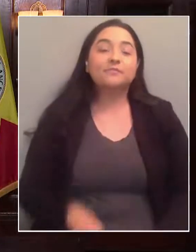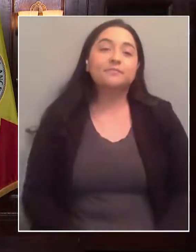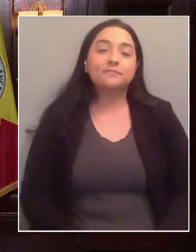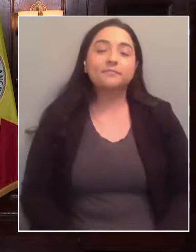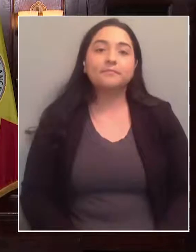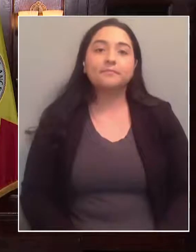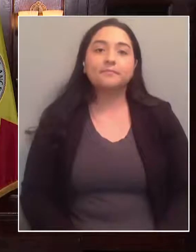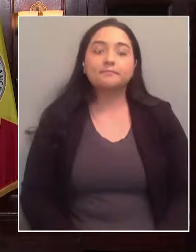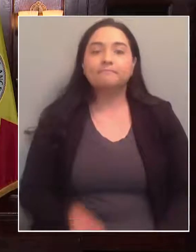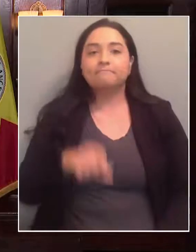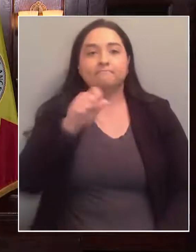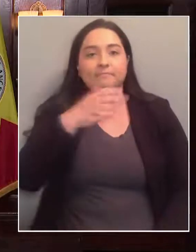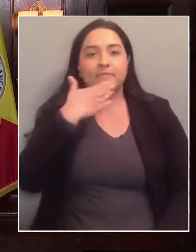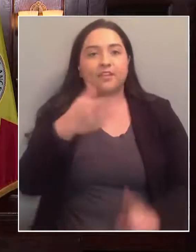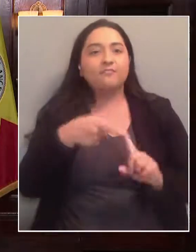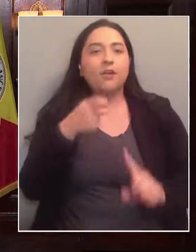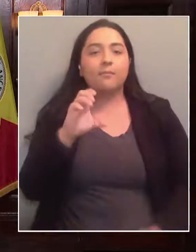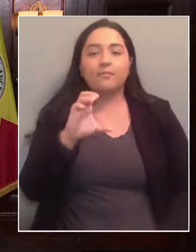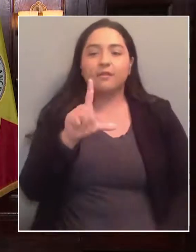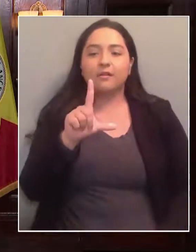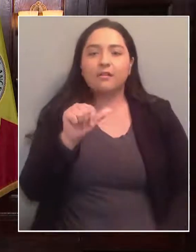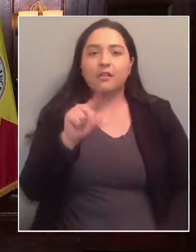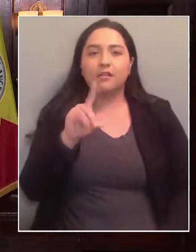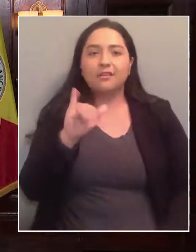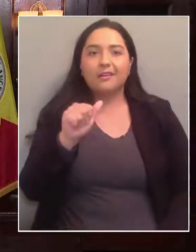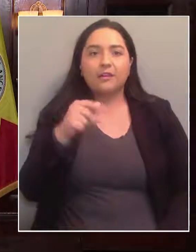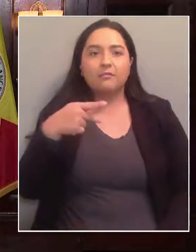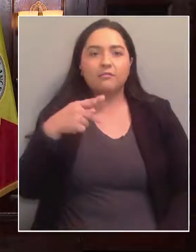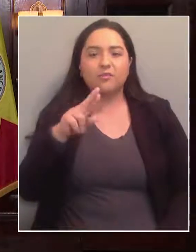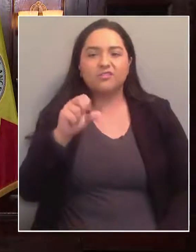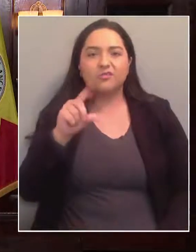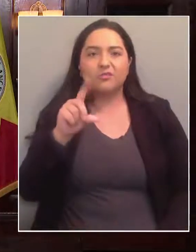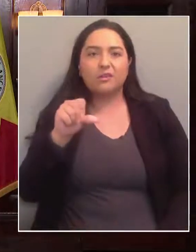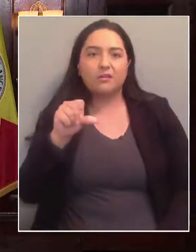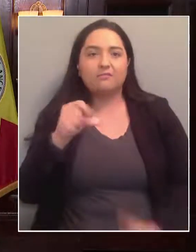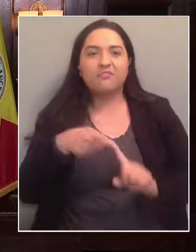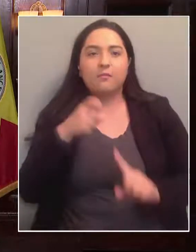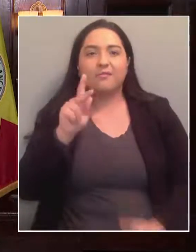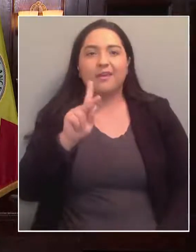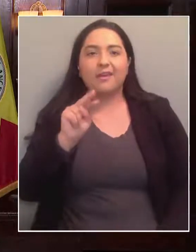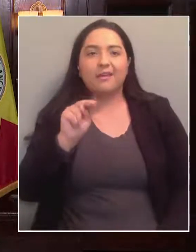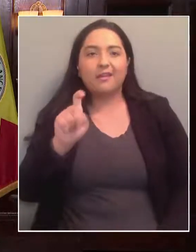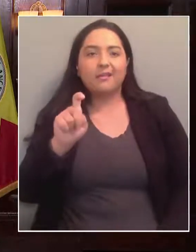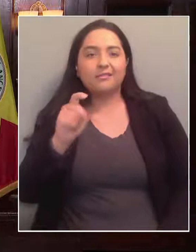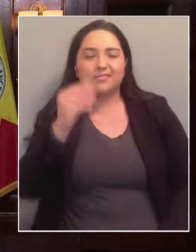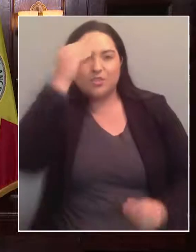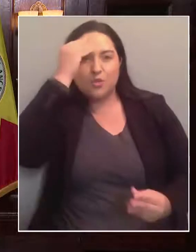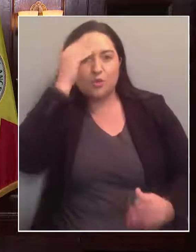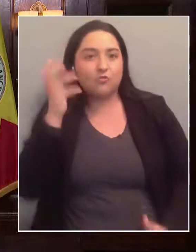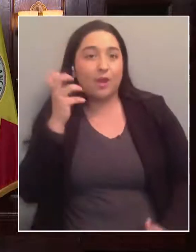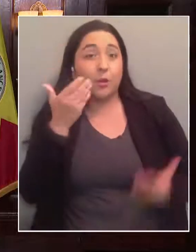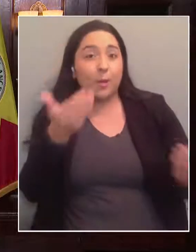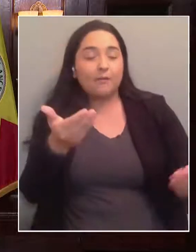QUESTION. THANK YOU. THAT COMES FROM CLAUDIO FROM KNX NEWS RADIO.